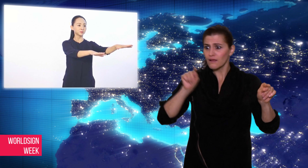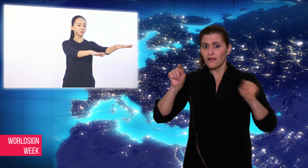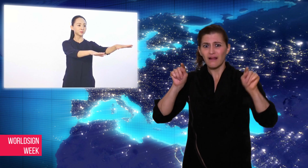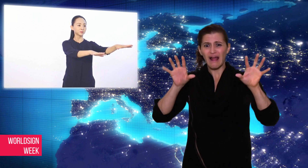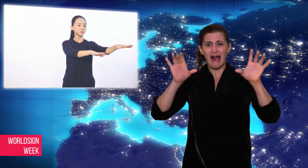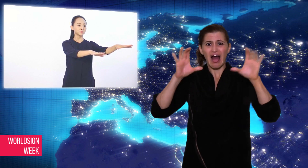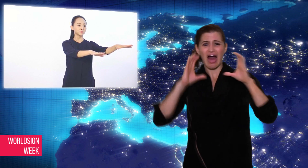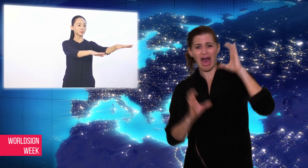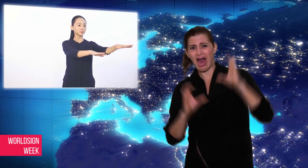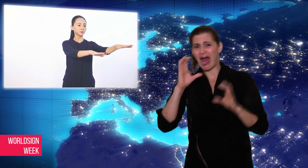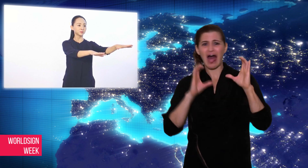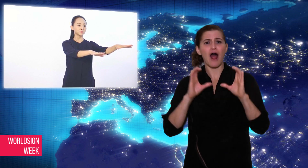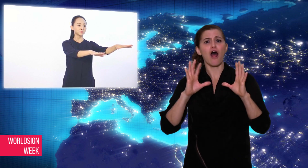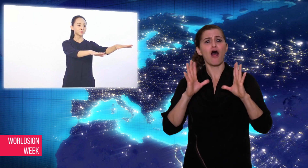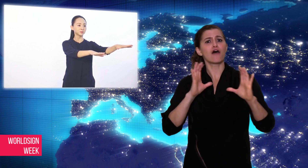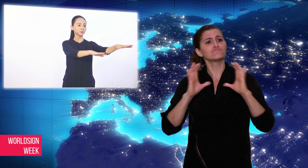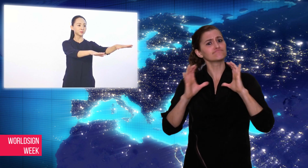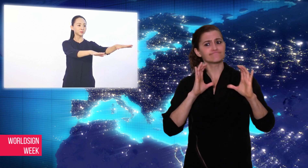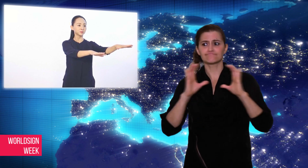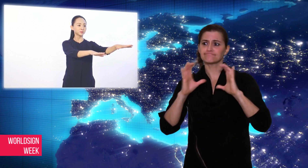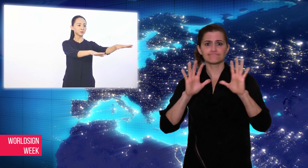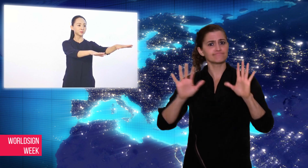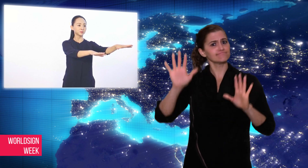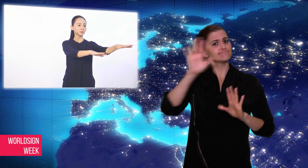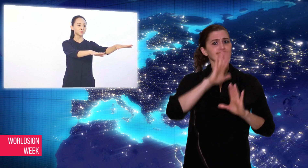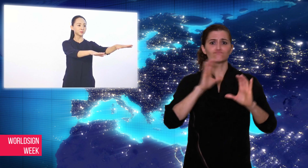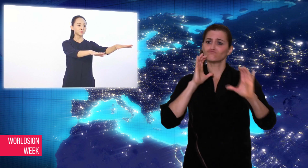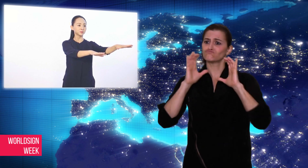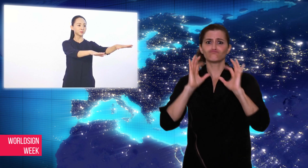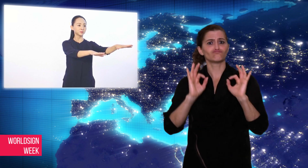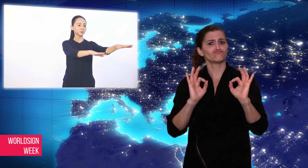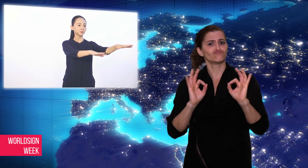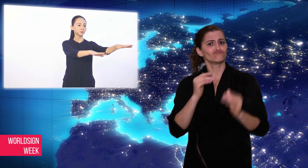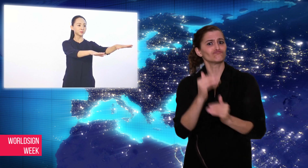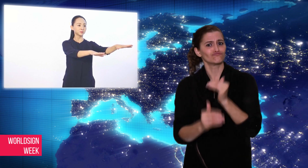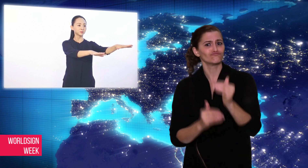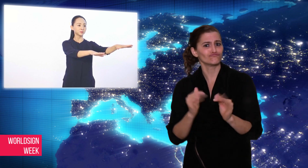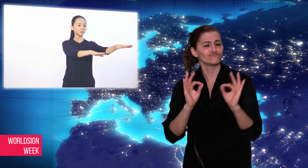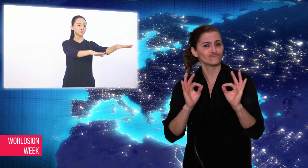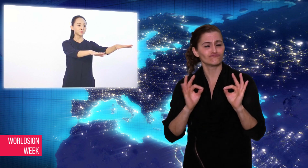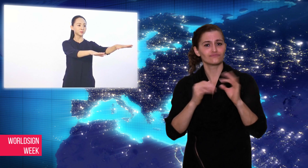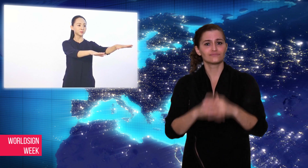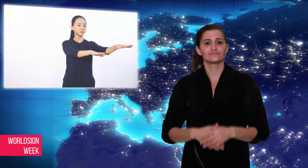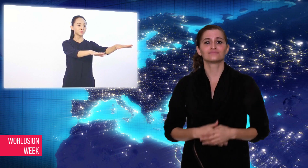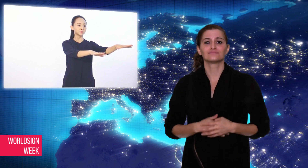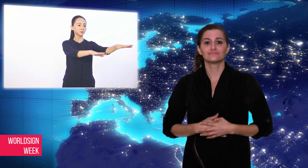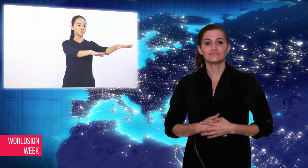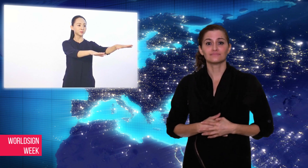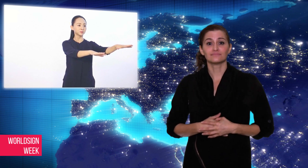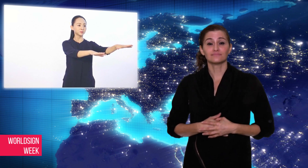communities easier." There are 33